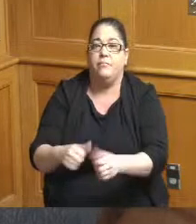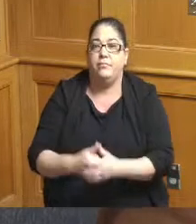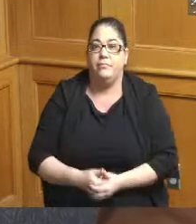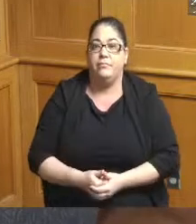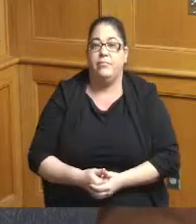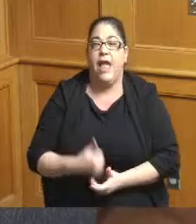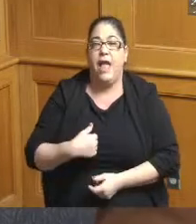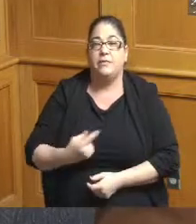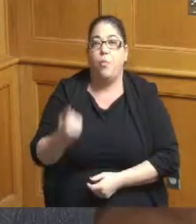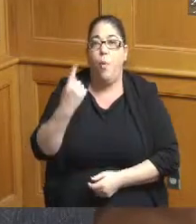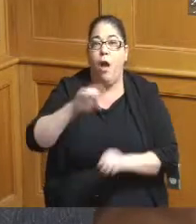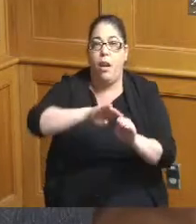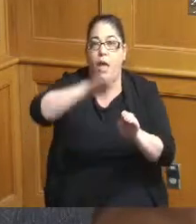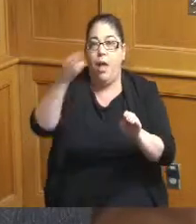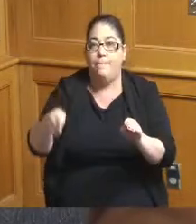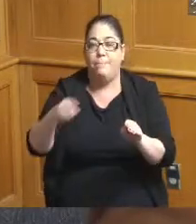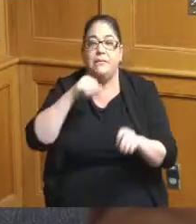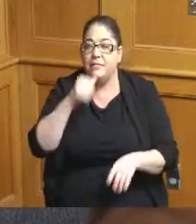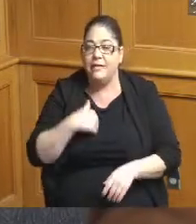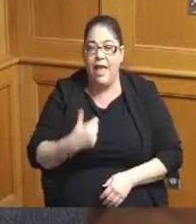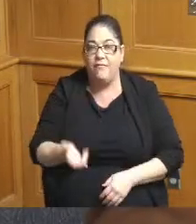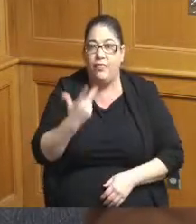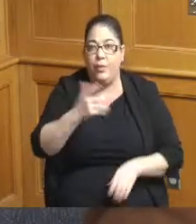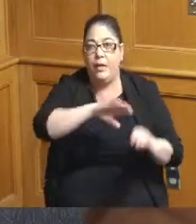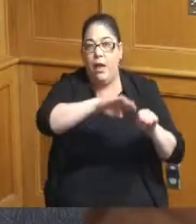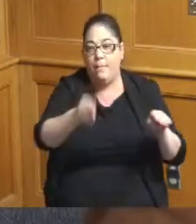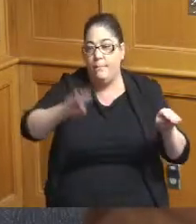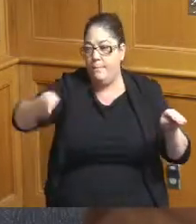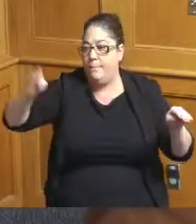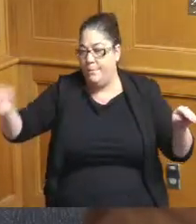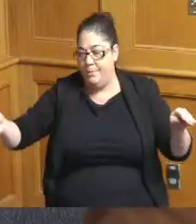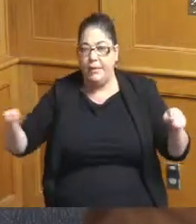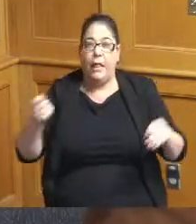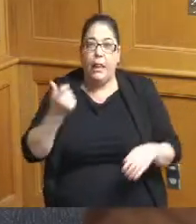three humps so we want to make sure that we're doing some futuristic now if you're saying the